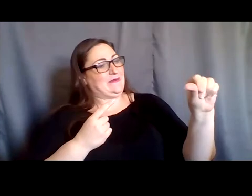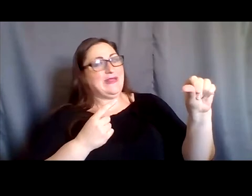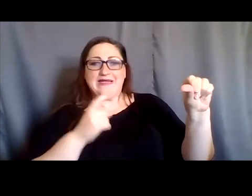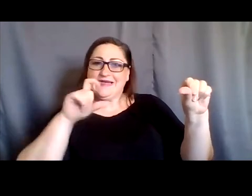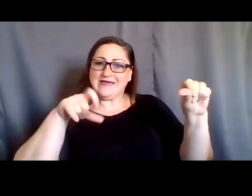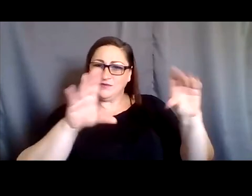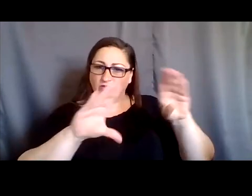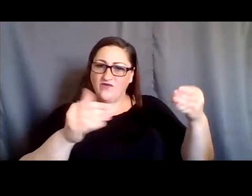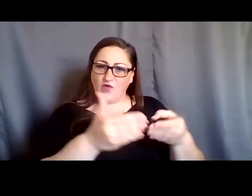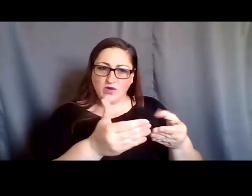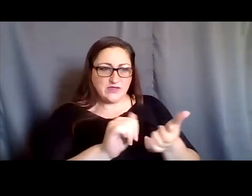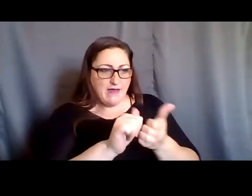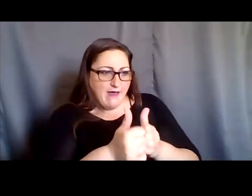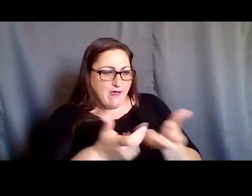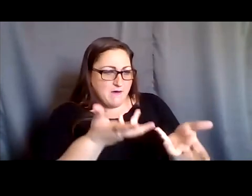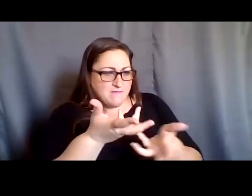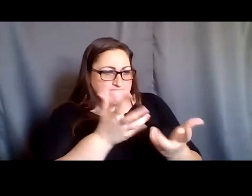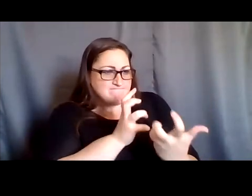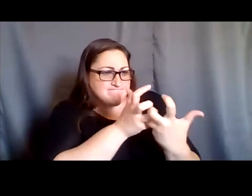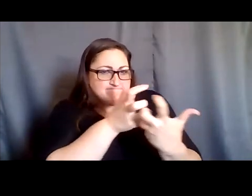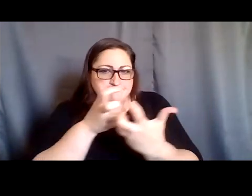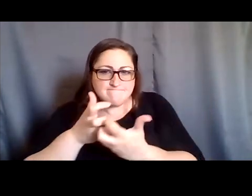Ford is committed to making disabilities—